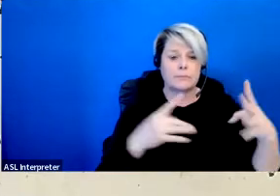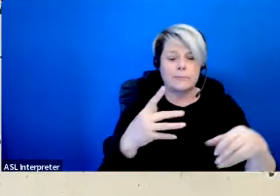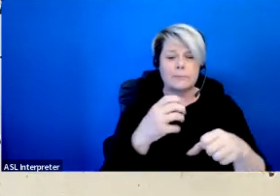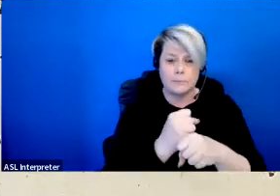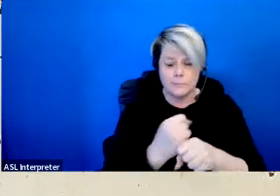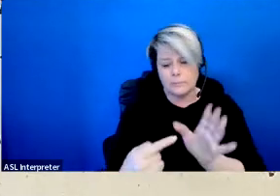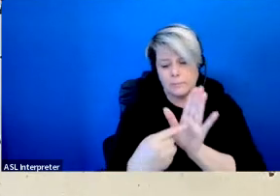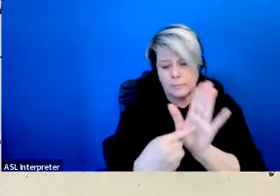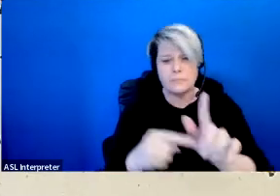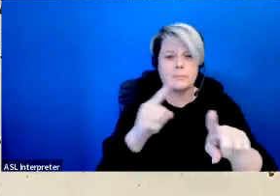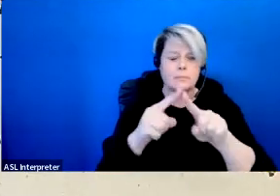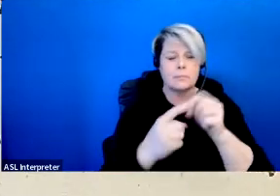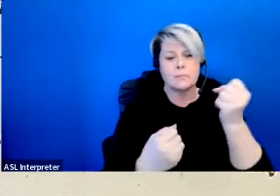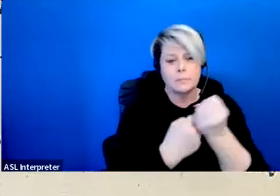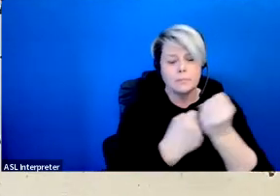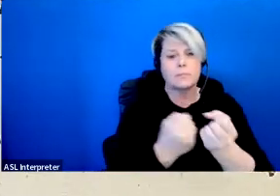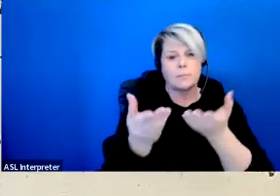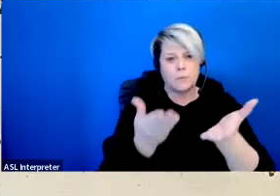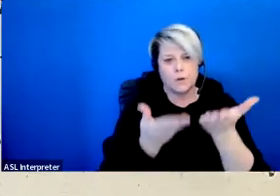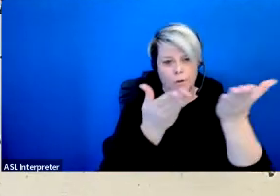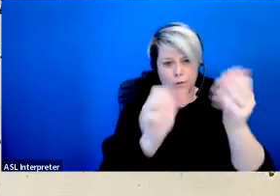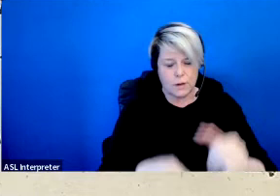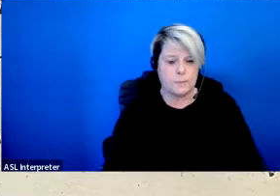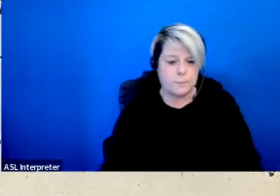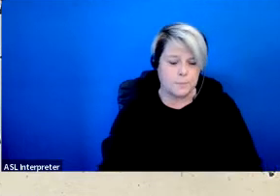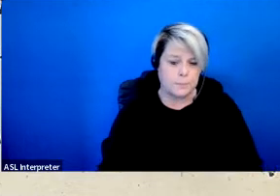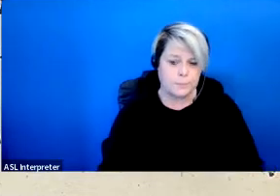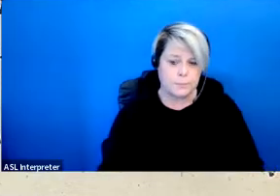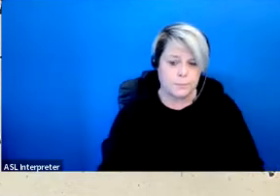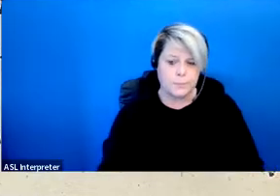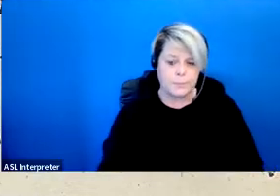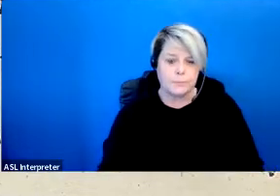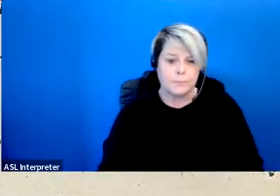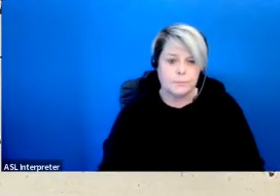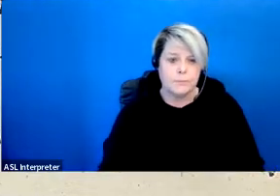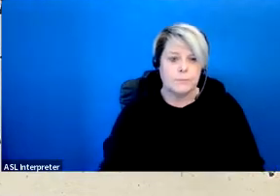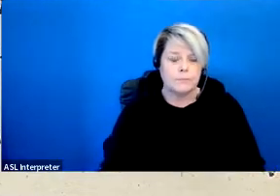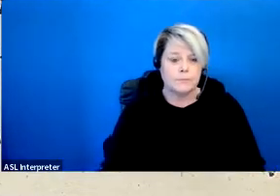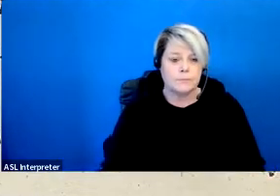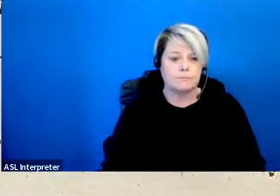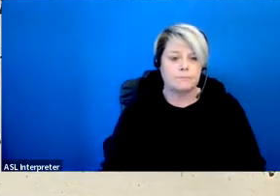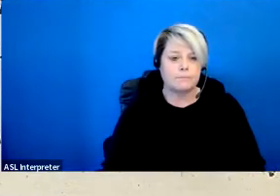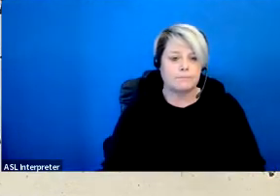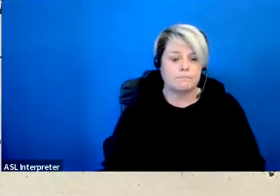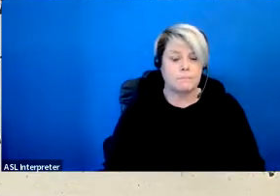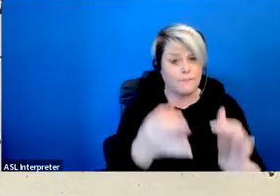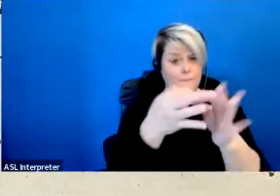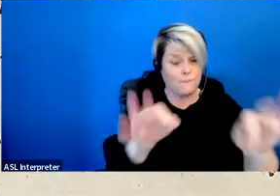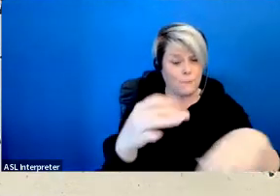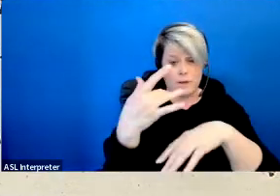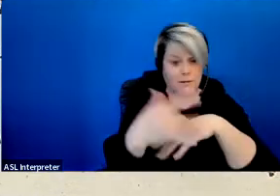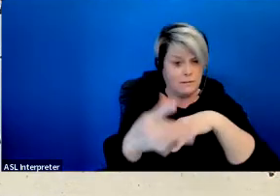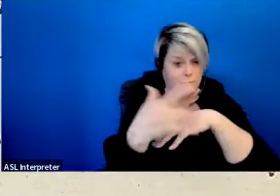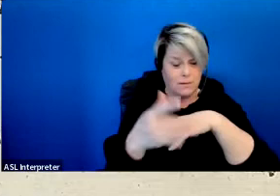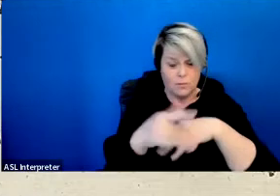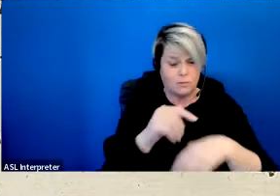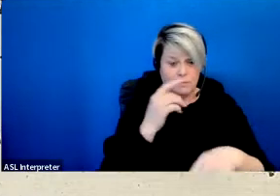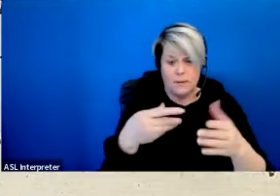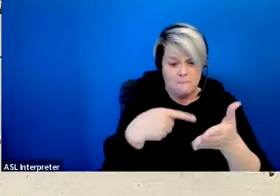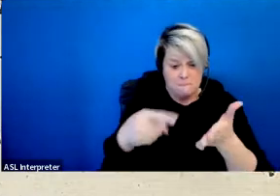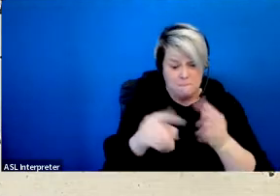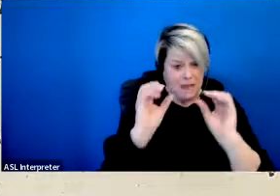funding information and we are going to conclude with